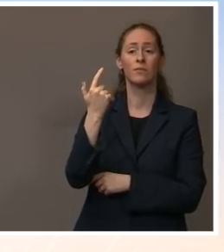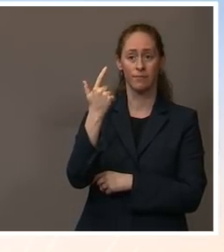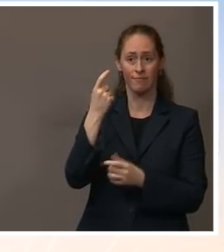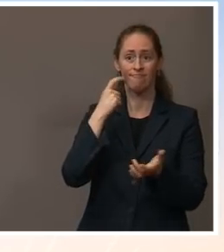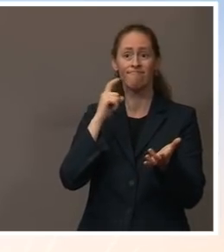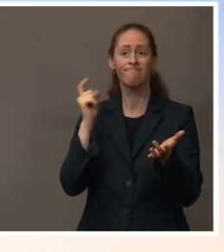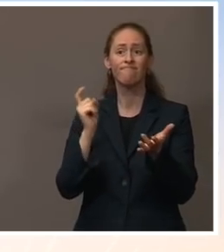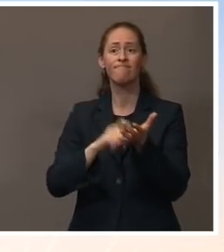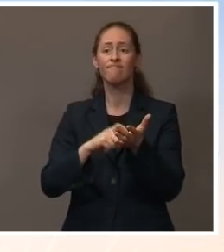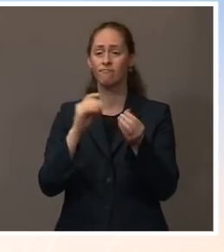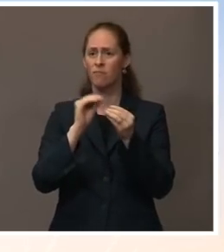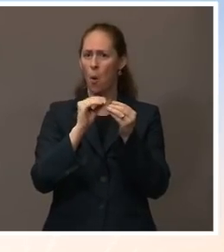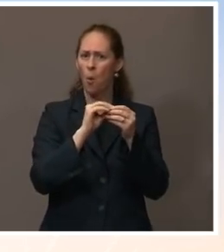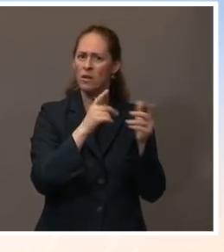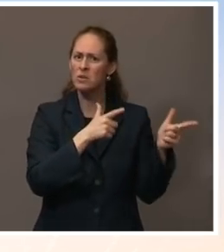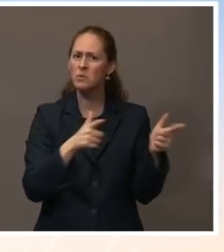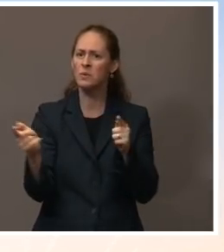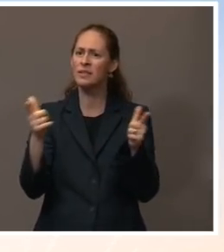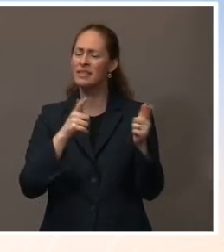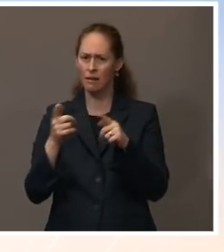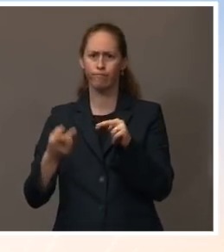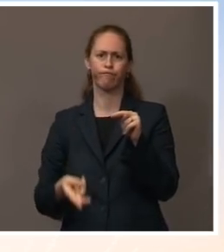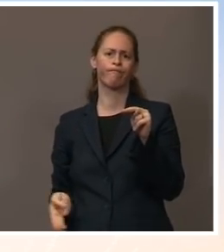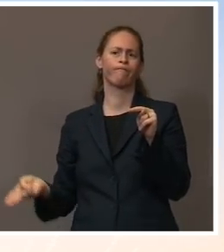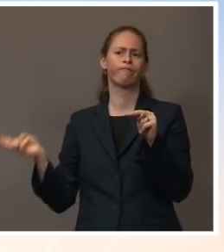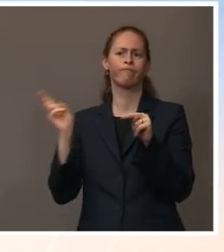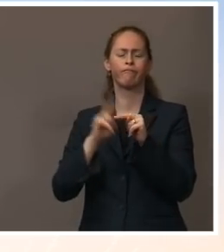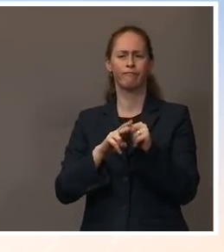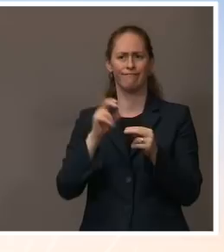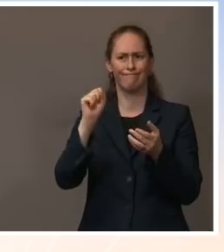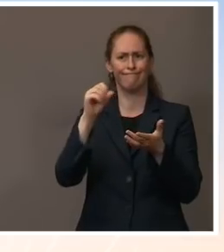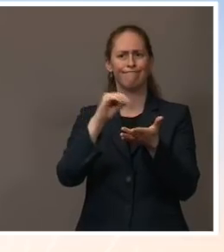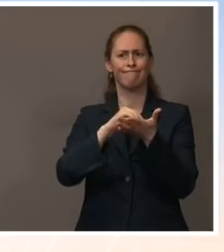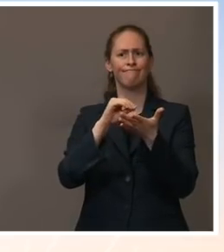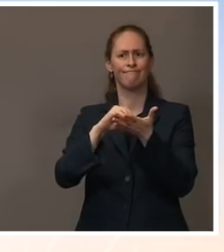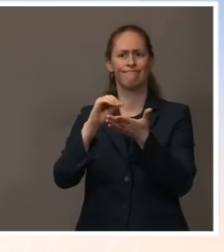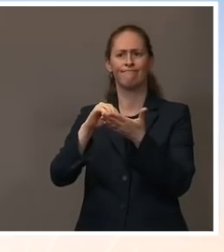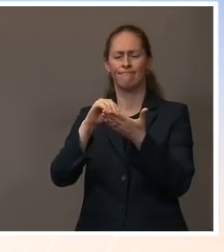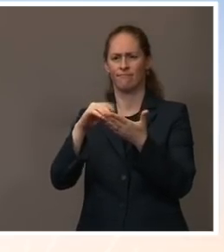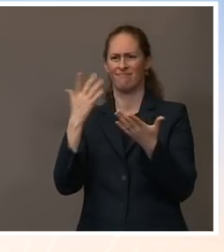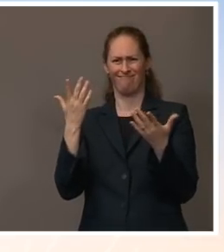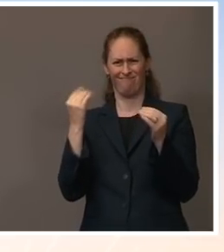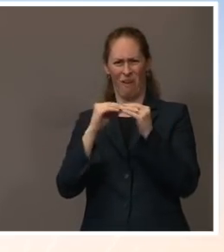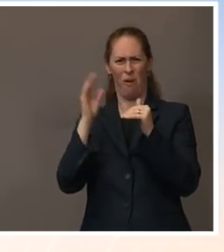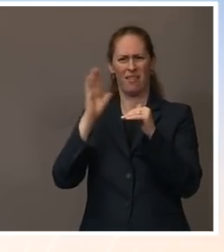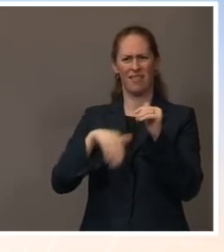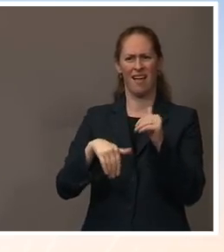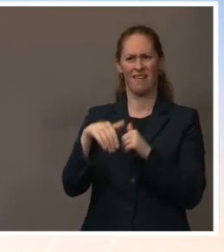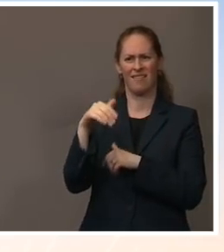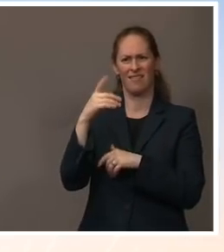The city recorded more than 1,500 shootings in 2020; 97 percent more than 777 in 2019.